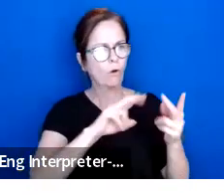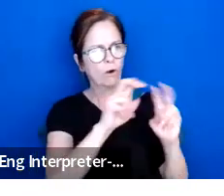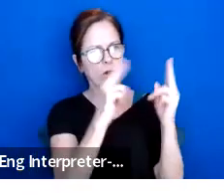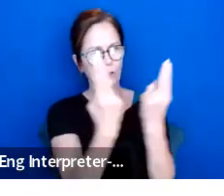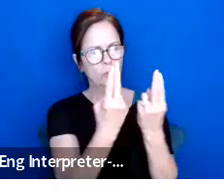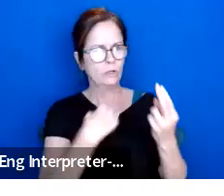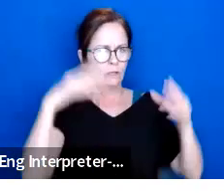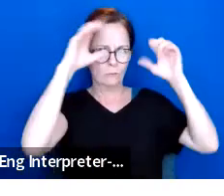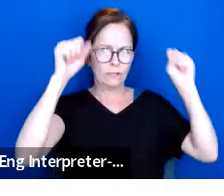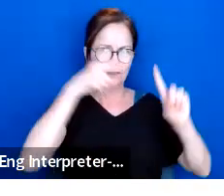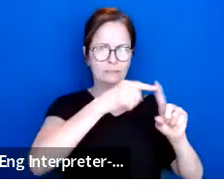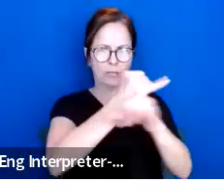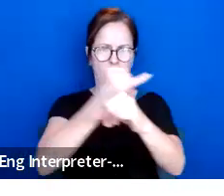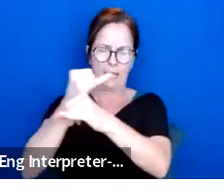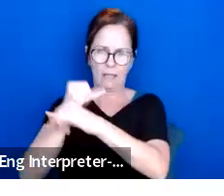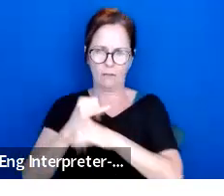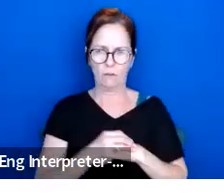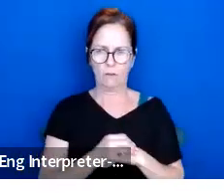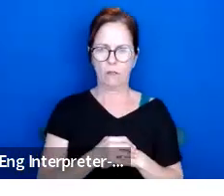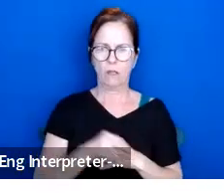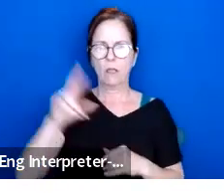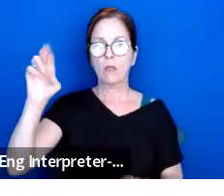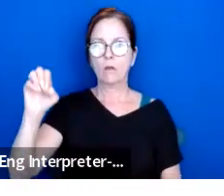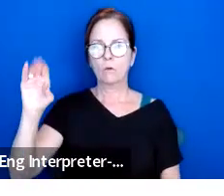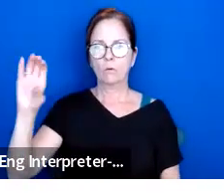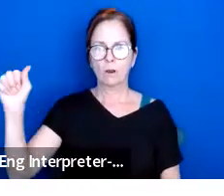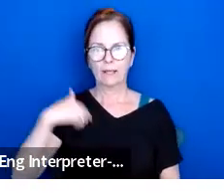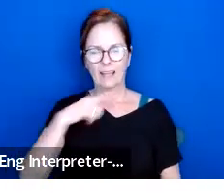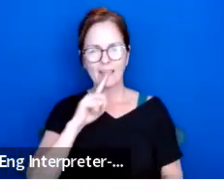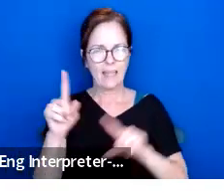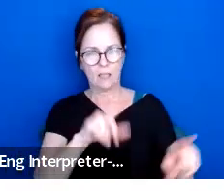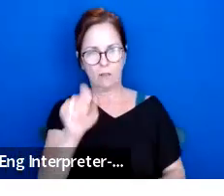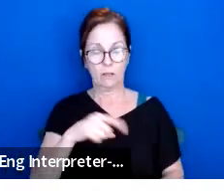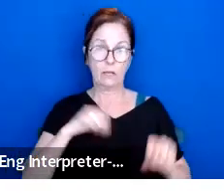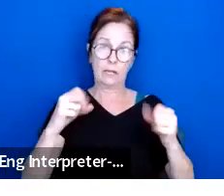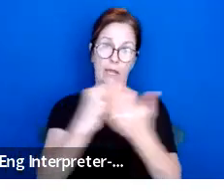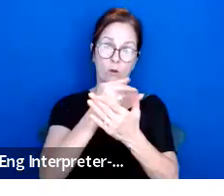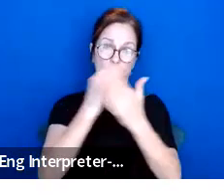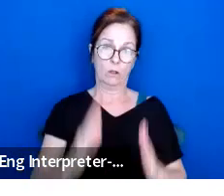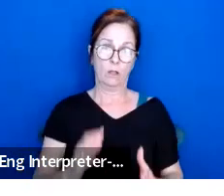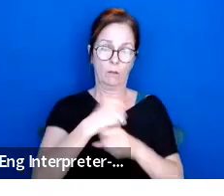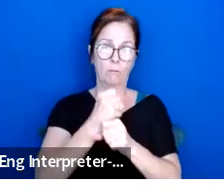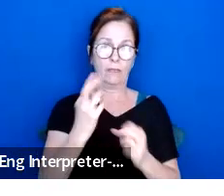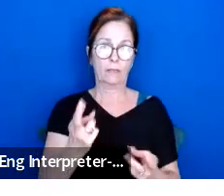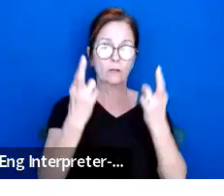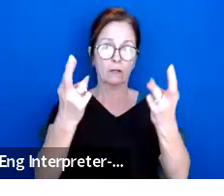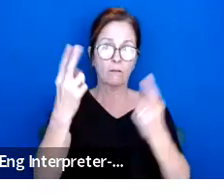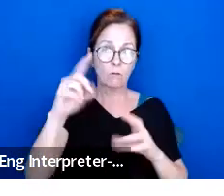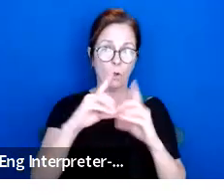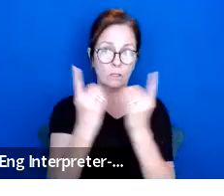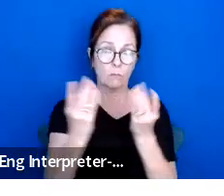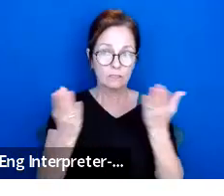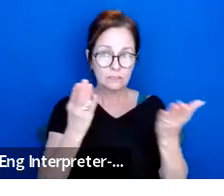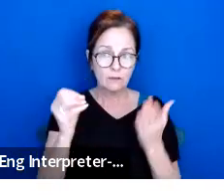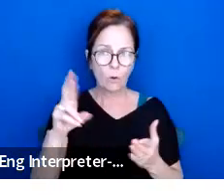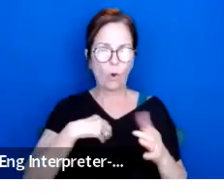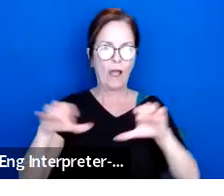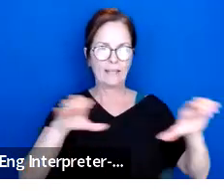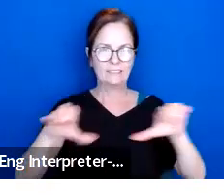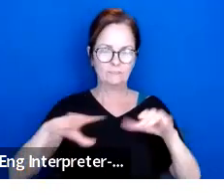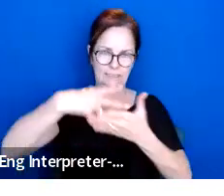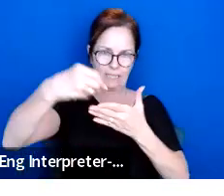There's a question that, Rebecca answered. Can reviewers make recommendations for department service or activities outside the classroom?